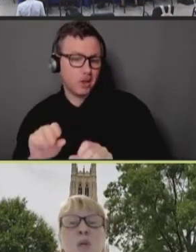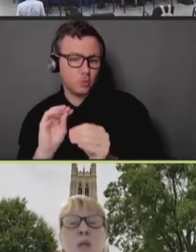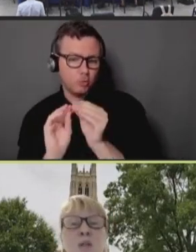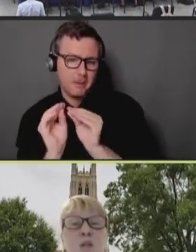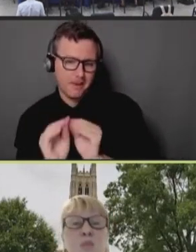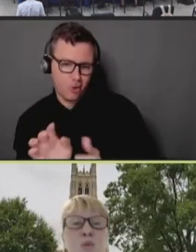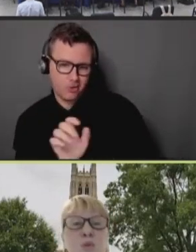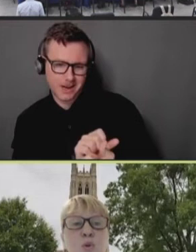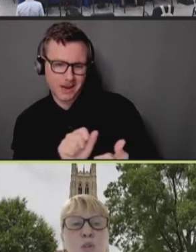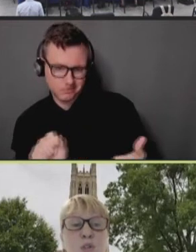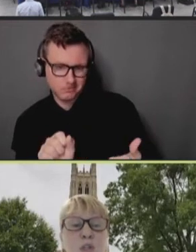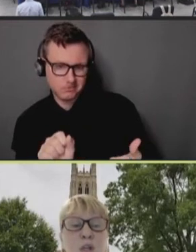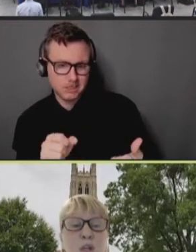may contribute to neurodegeneration.